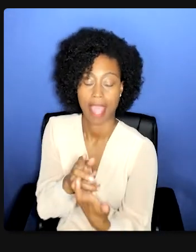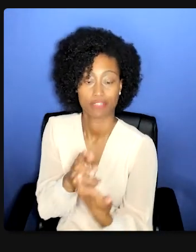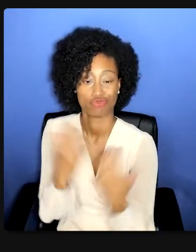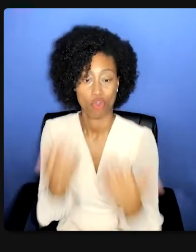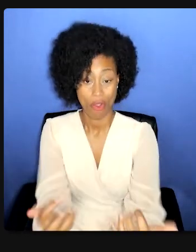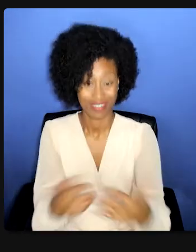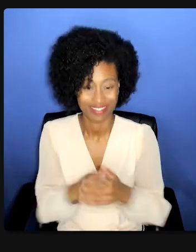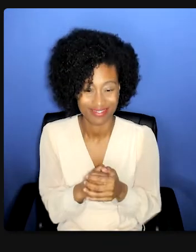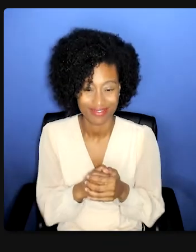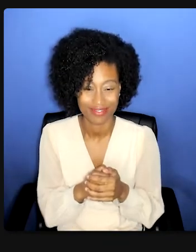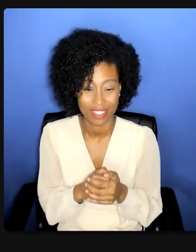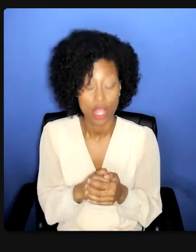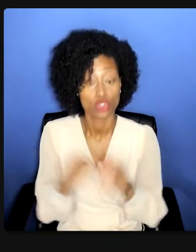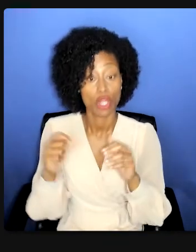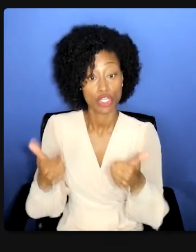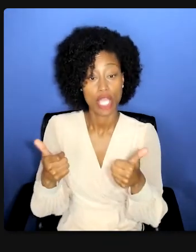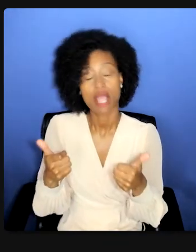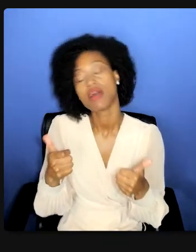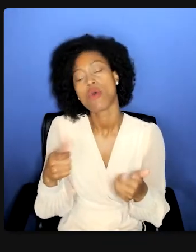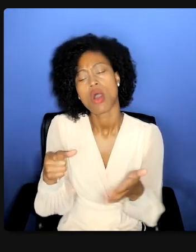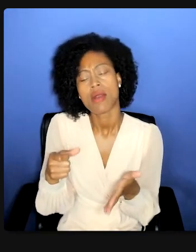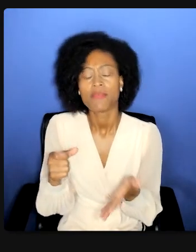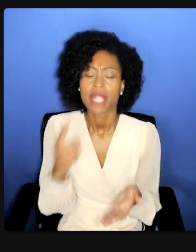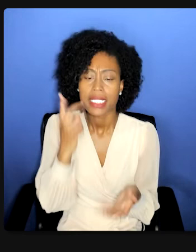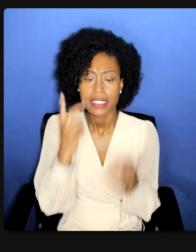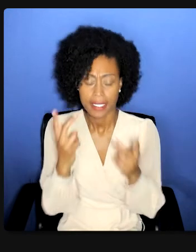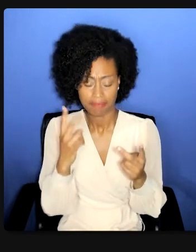So let's assume that there are some issues with your game server.